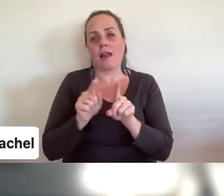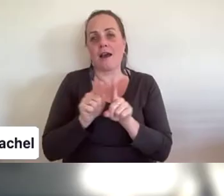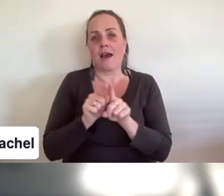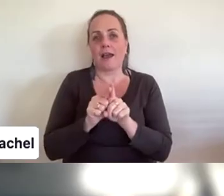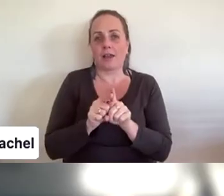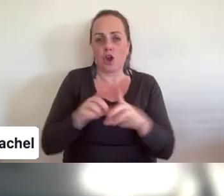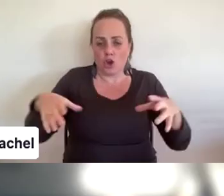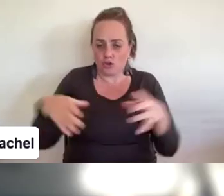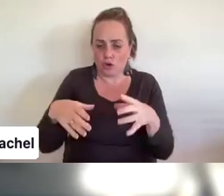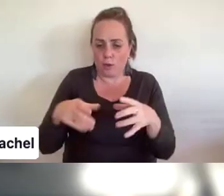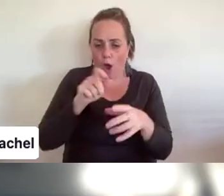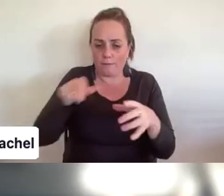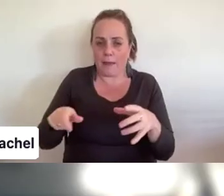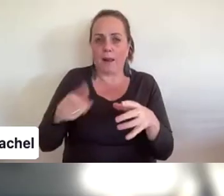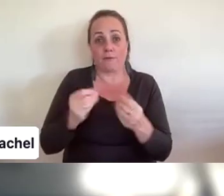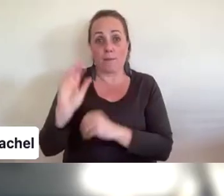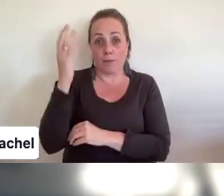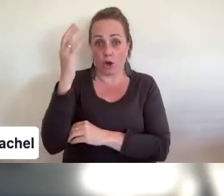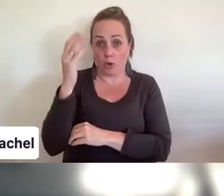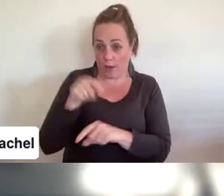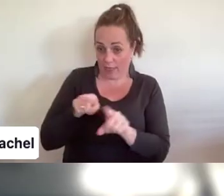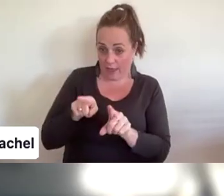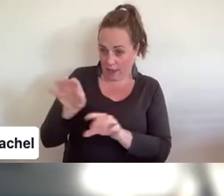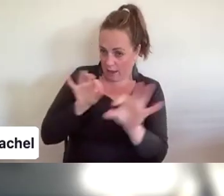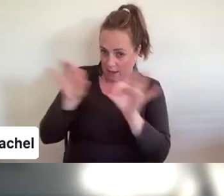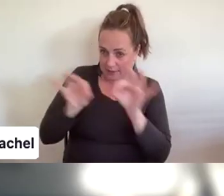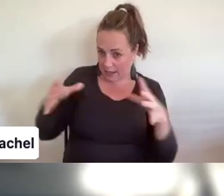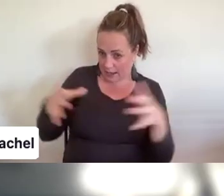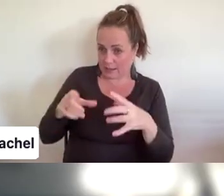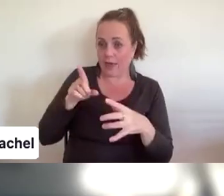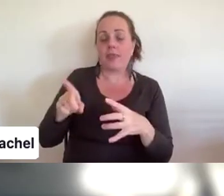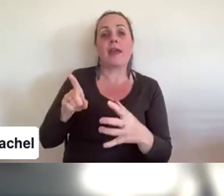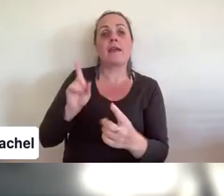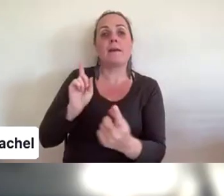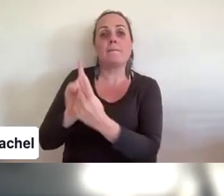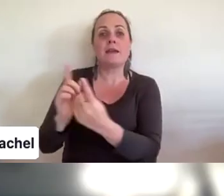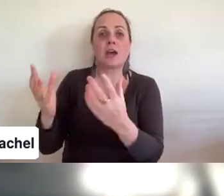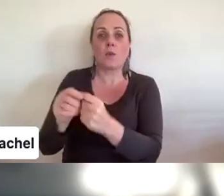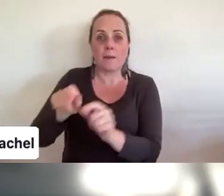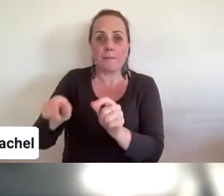Porirua, randomly selected and they met with mana whenua and decided together what was the